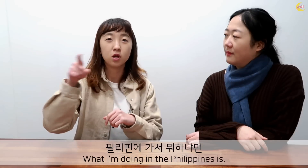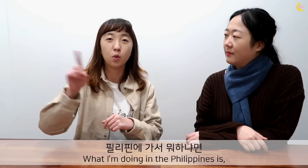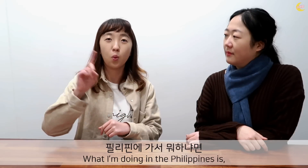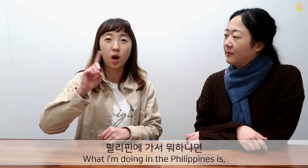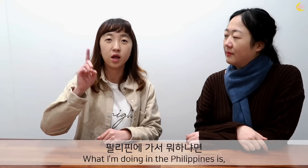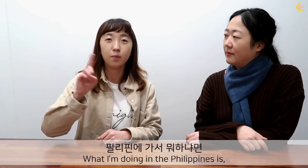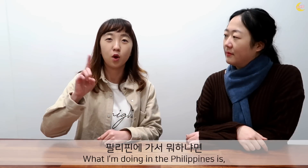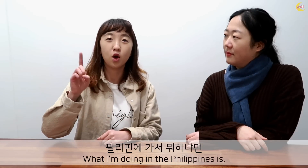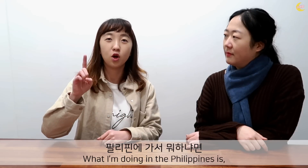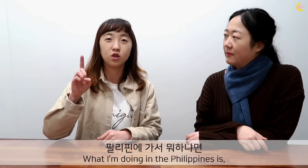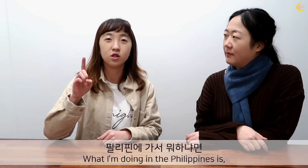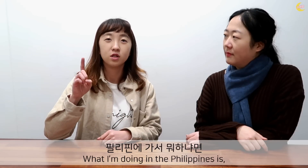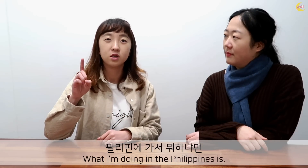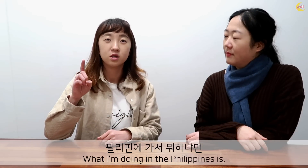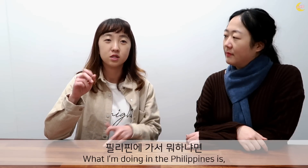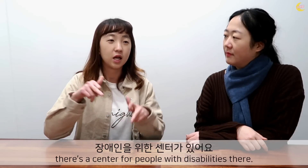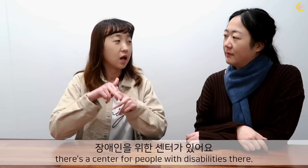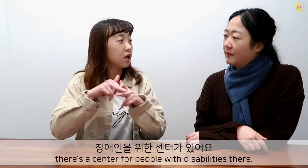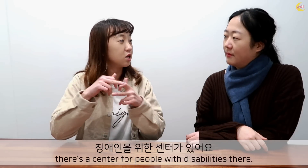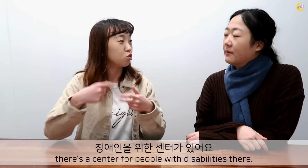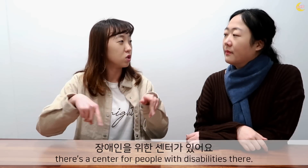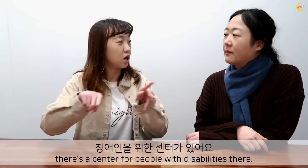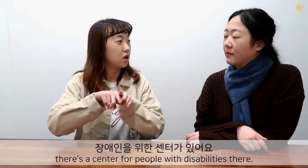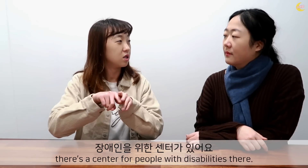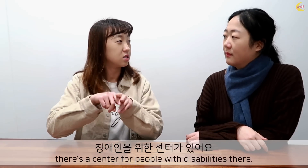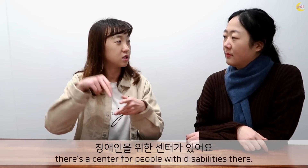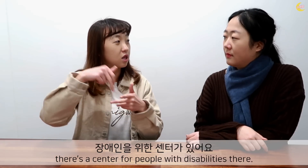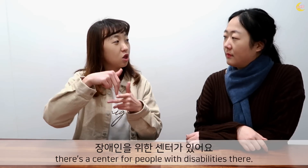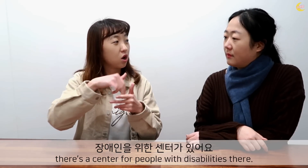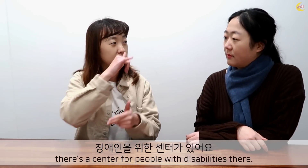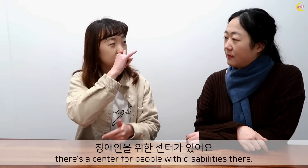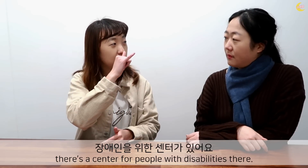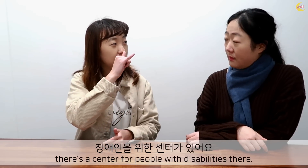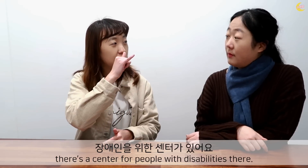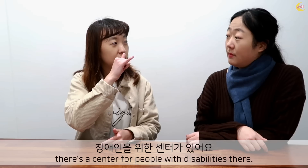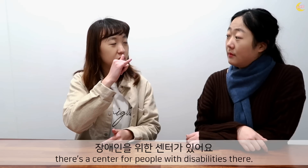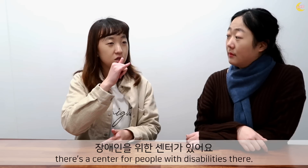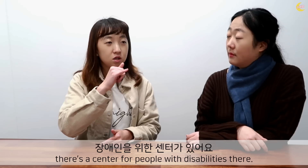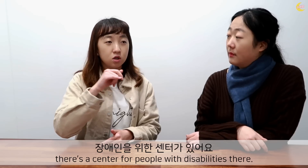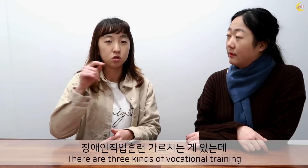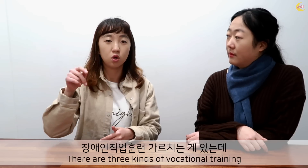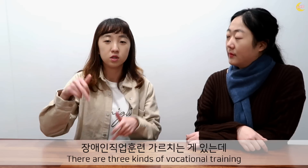What I’m doing in the Philippines is, there’s a center for people with disabilities there.